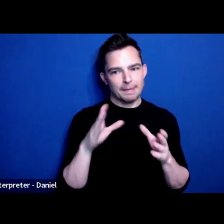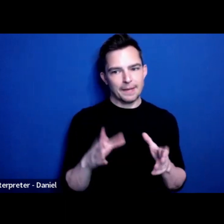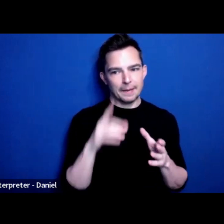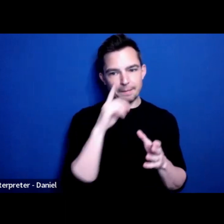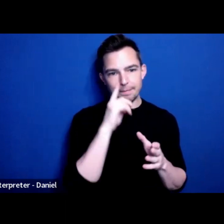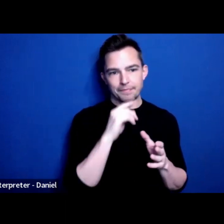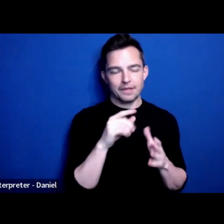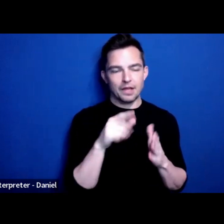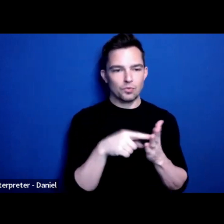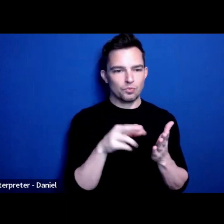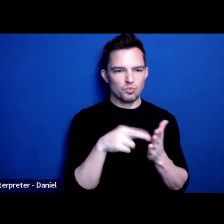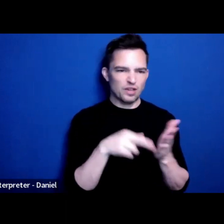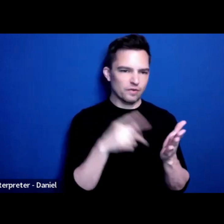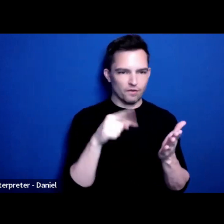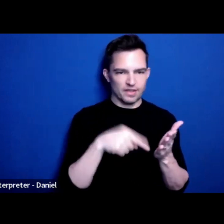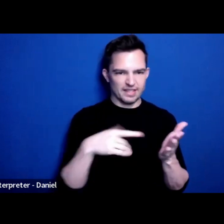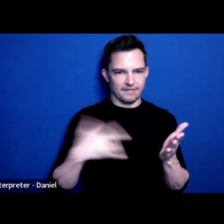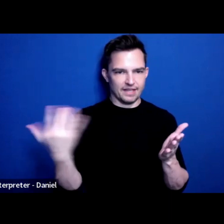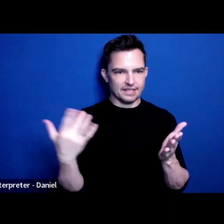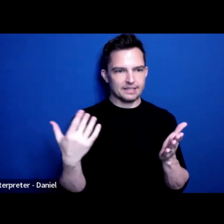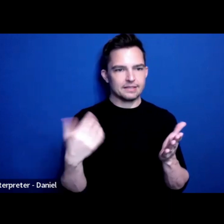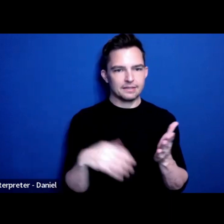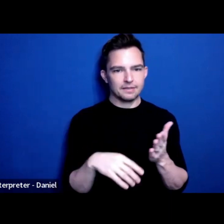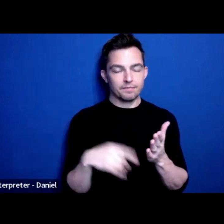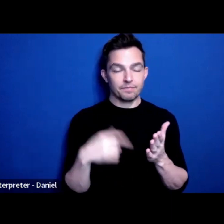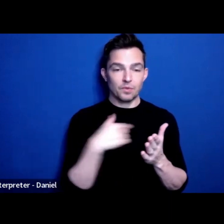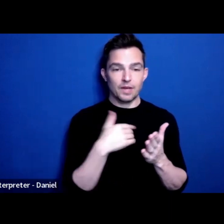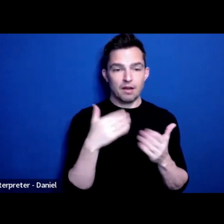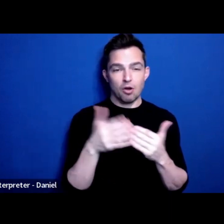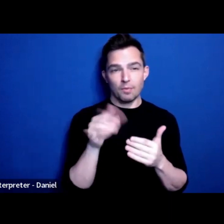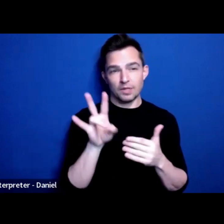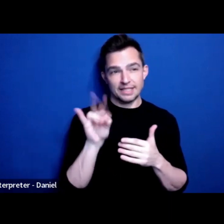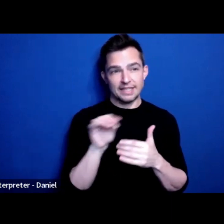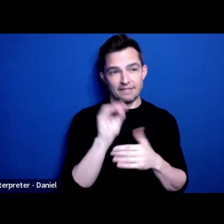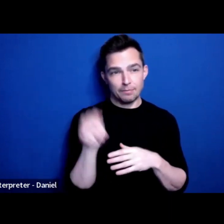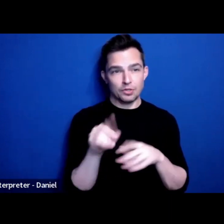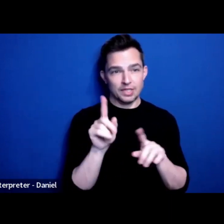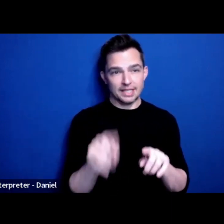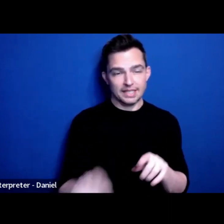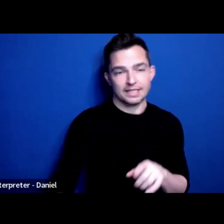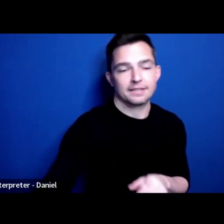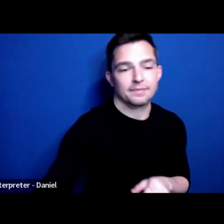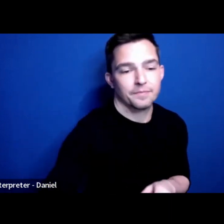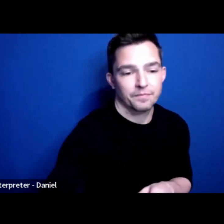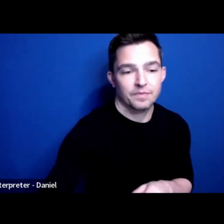registered for the for the event, and we had almost a 70% attendance rate. So that's pretty awesome. And this year is